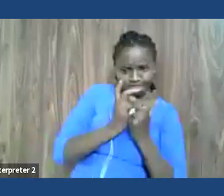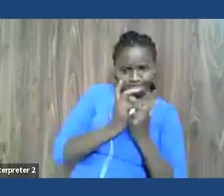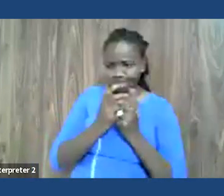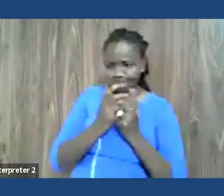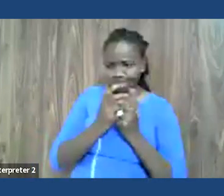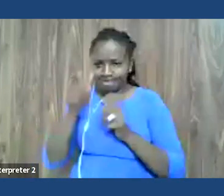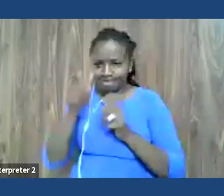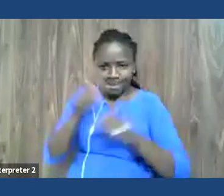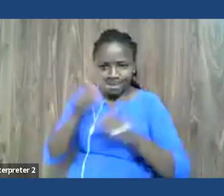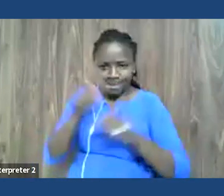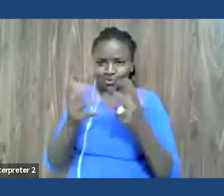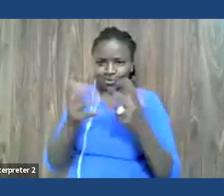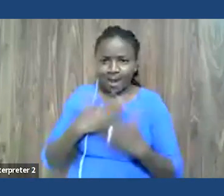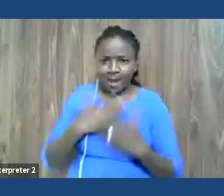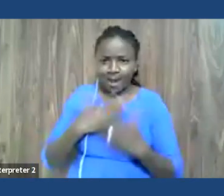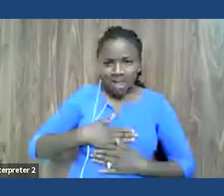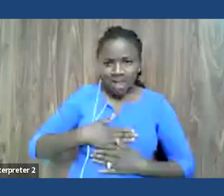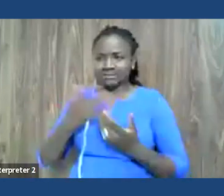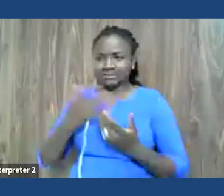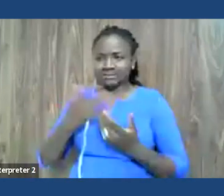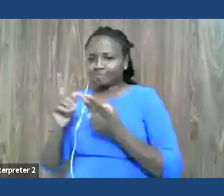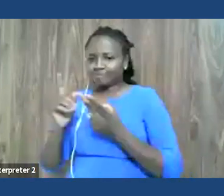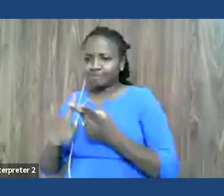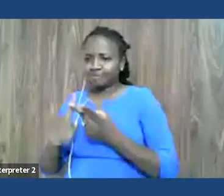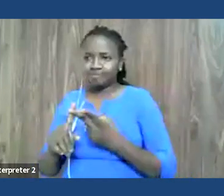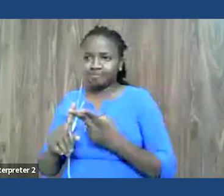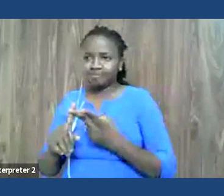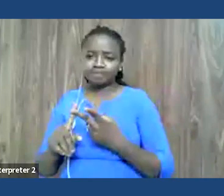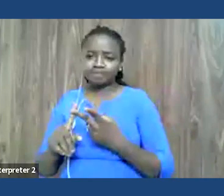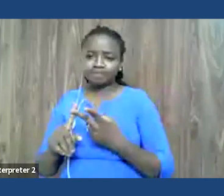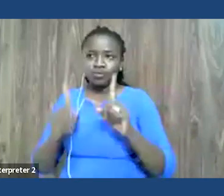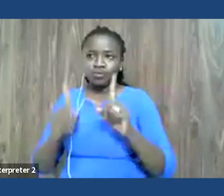In other words, now each person now have a computer in their own hands.